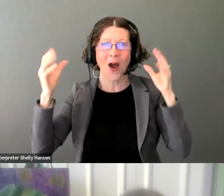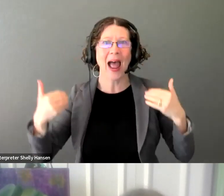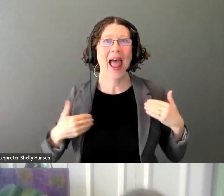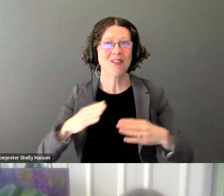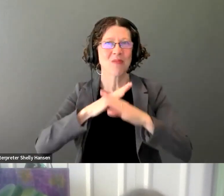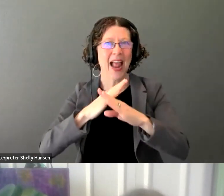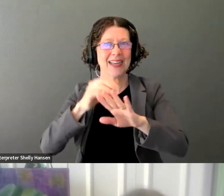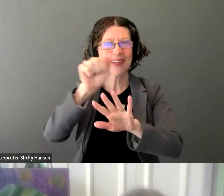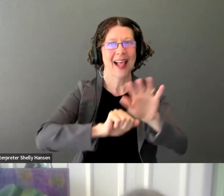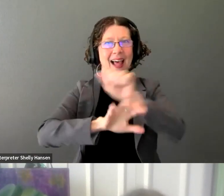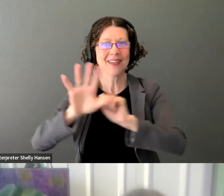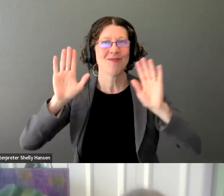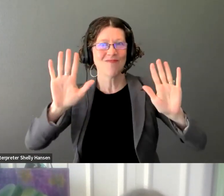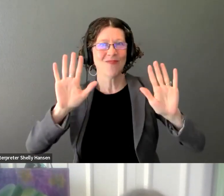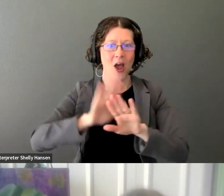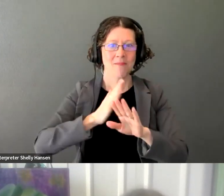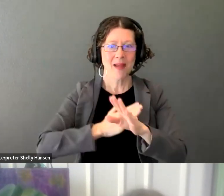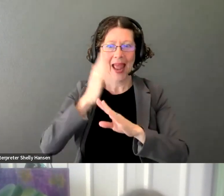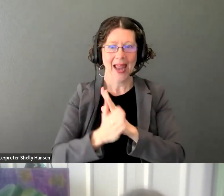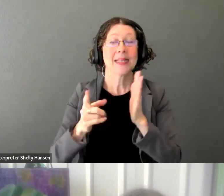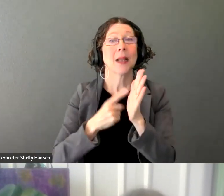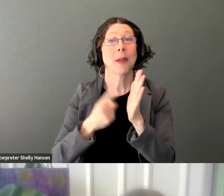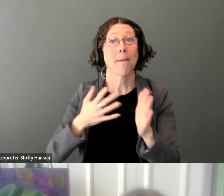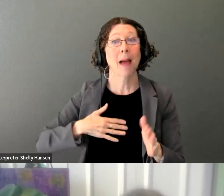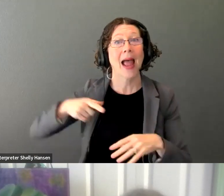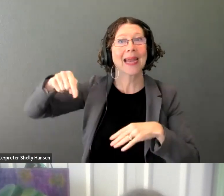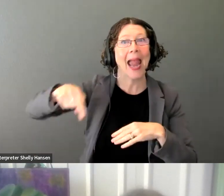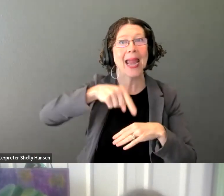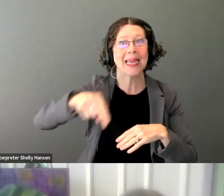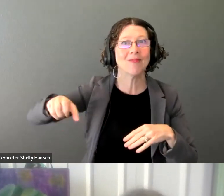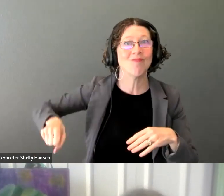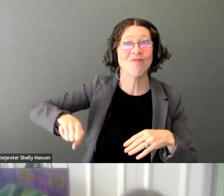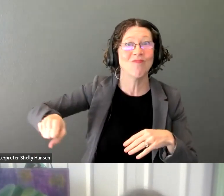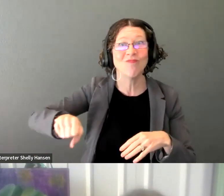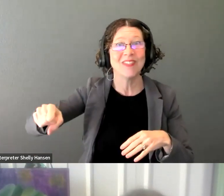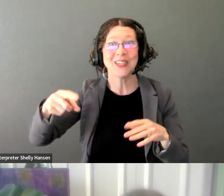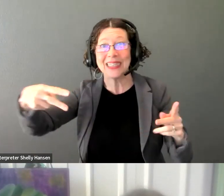on my hands. Sometimes my cane might make it into the shot, sometimes not.